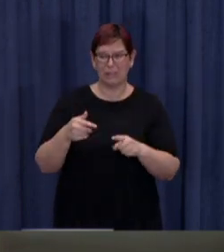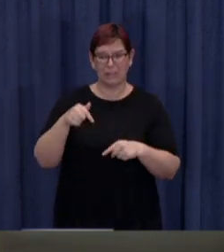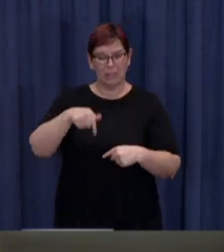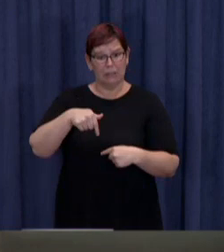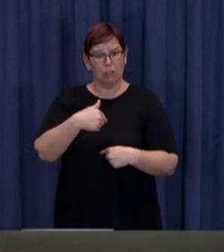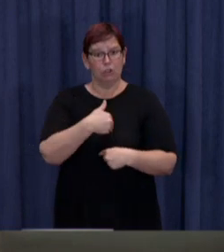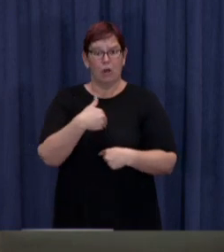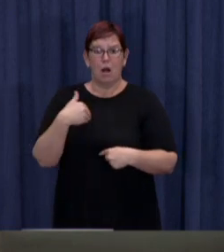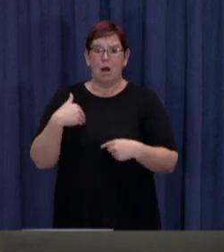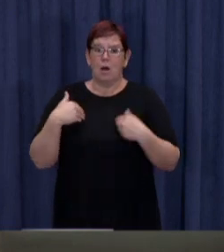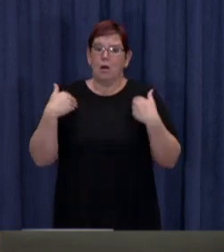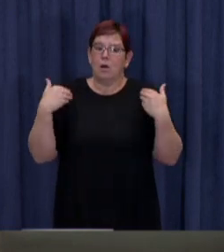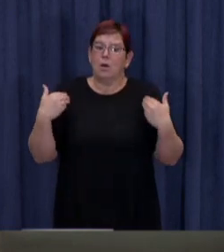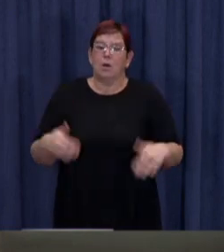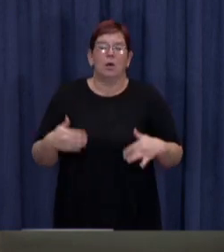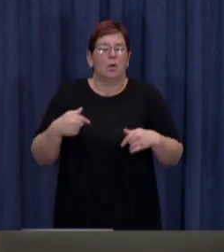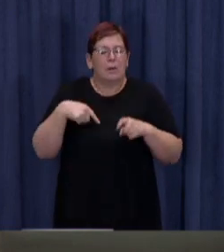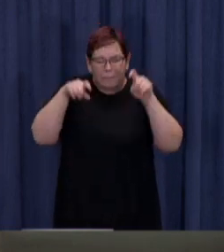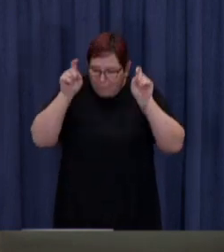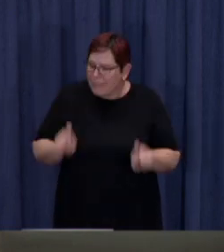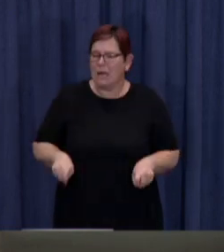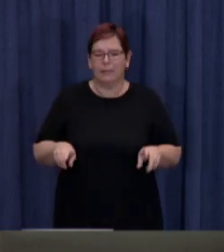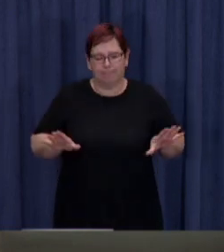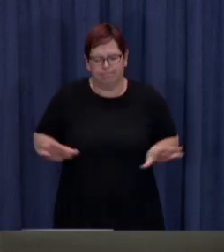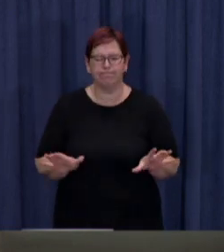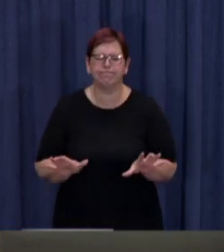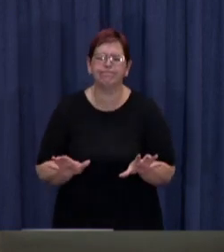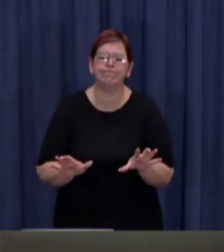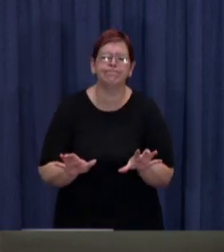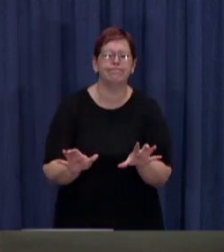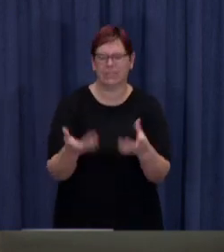continuing to deliver the essential and critical services that Torontonians rely on